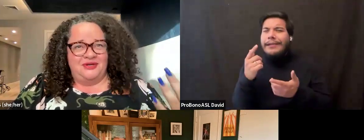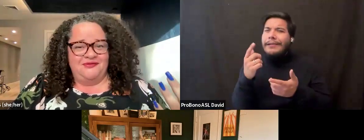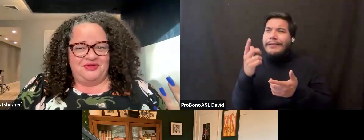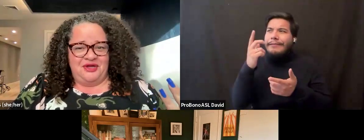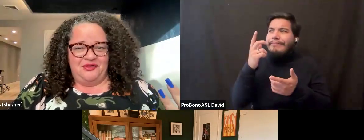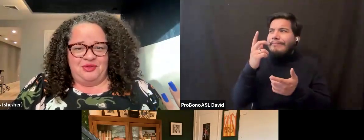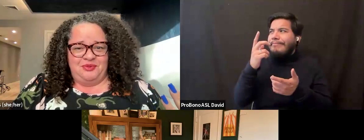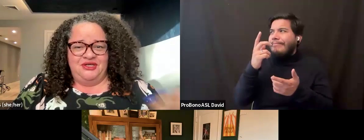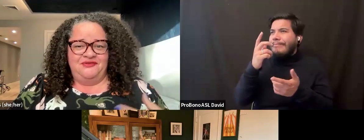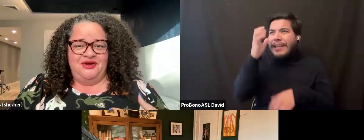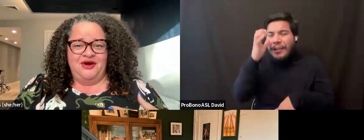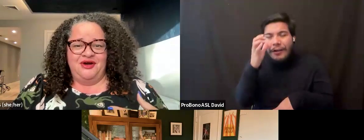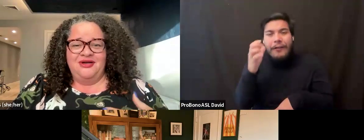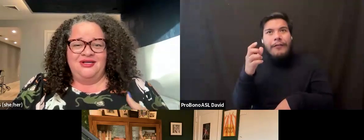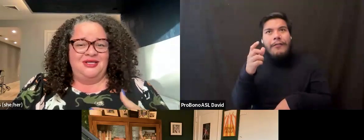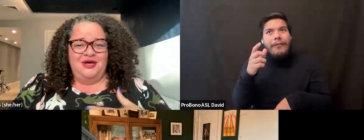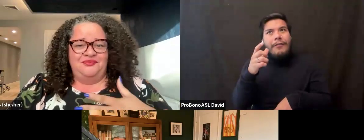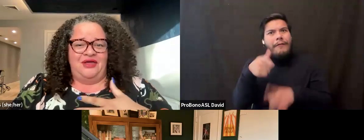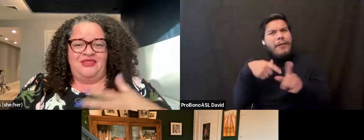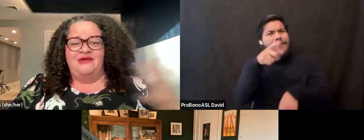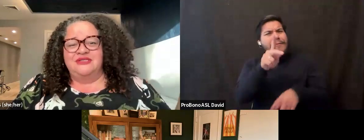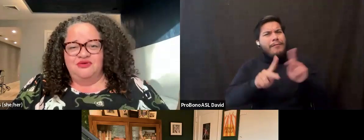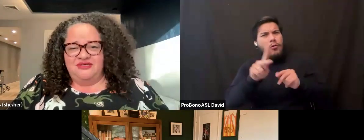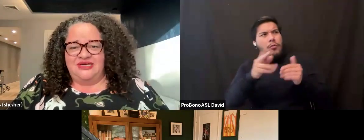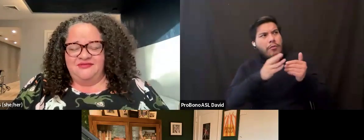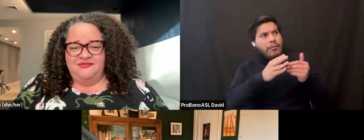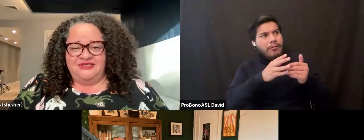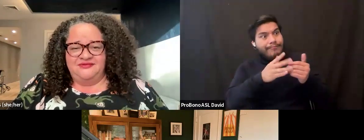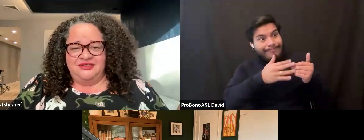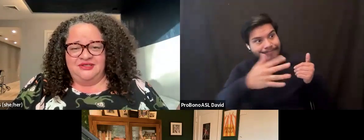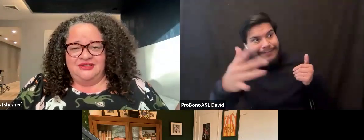hear from the other people if there are a thousand movies at a film festival